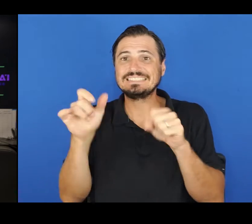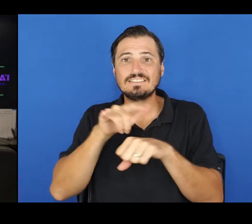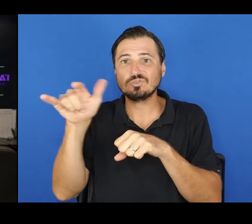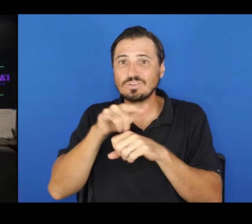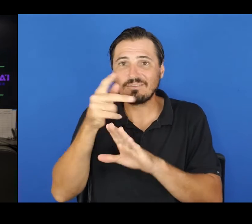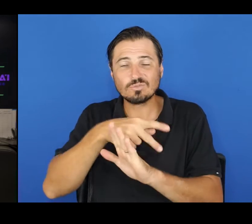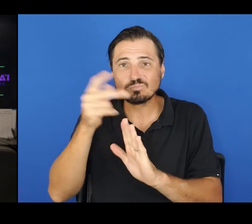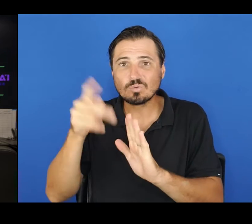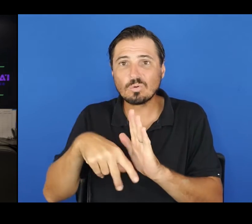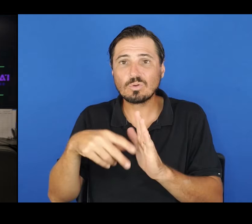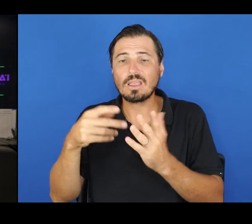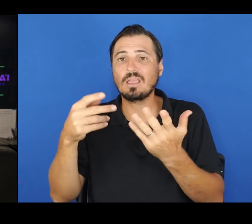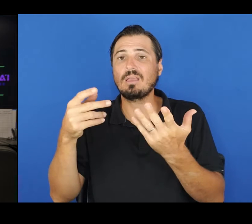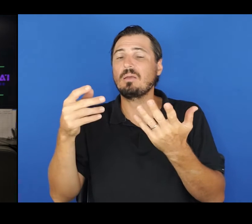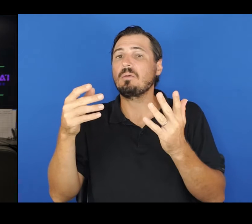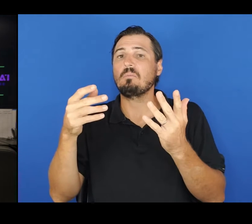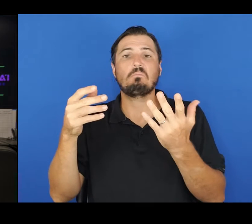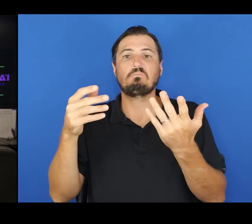profile to travel between islands